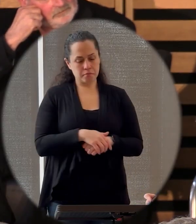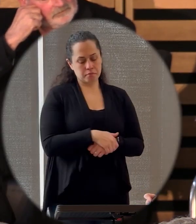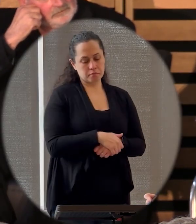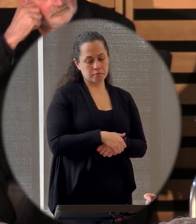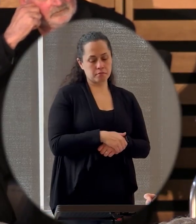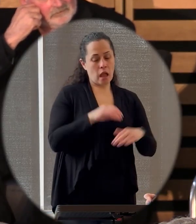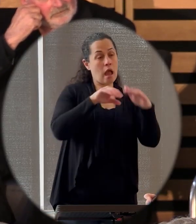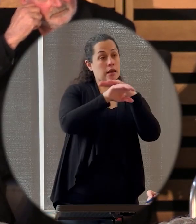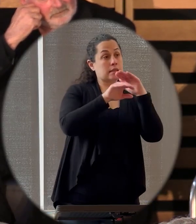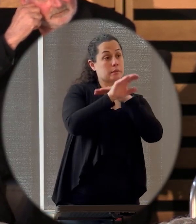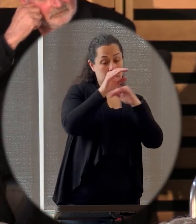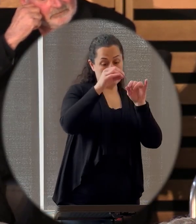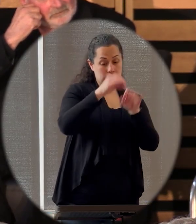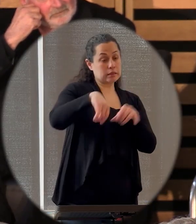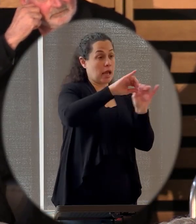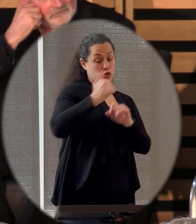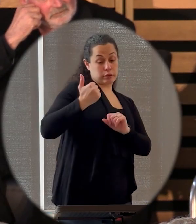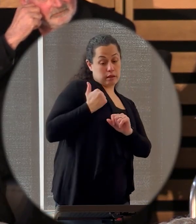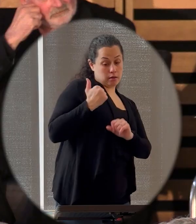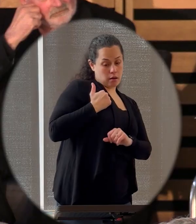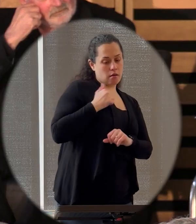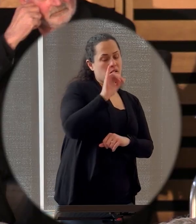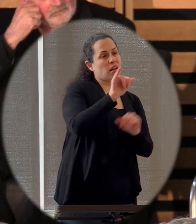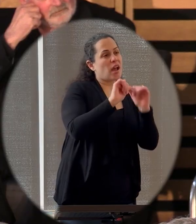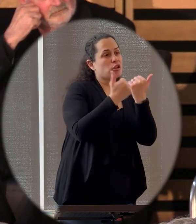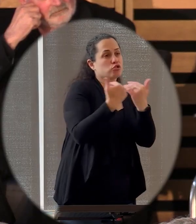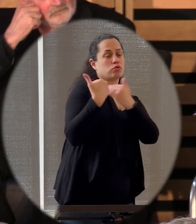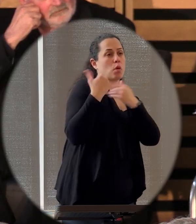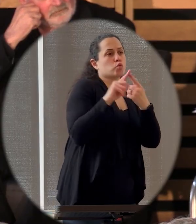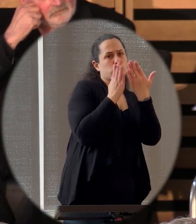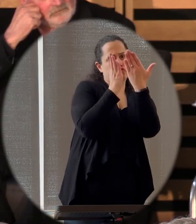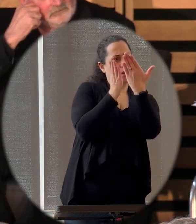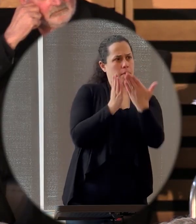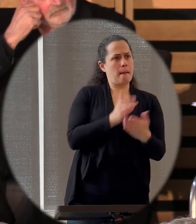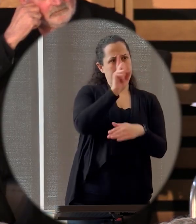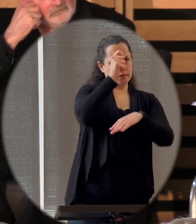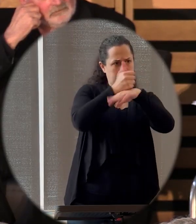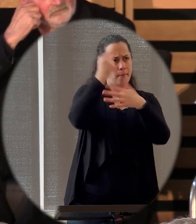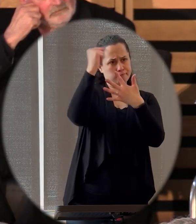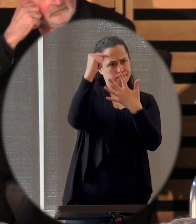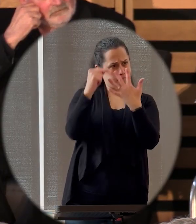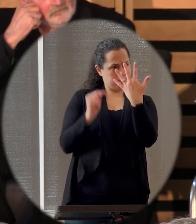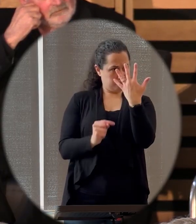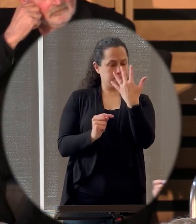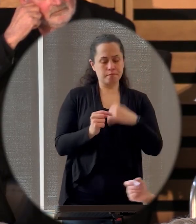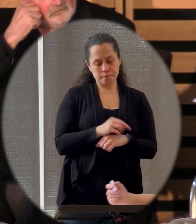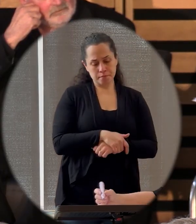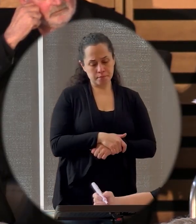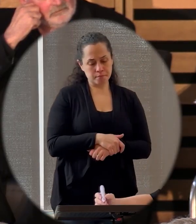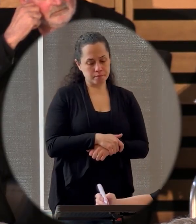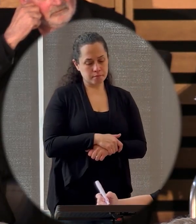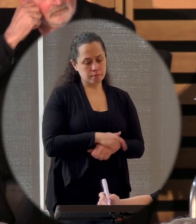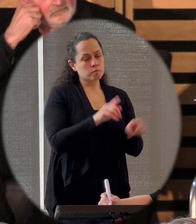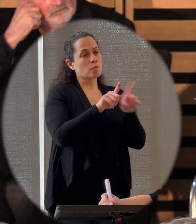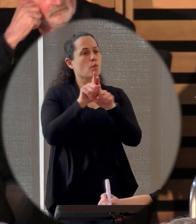role is to create the standards and recommend what needs to go into regulation. It in uh created the